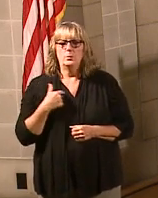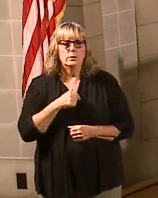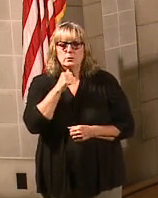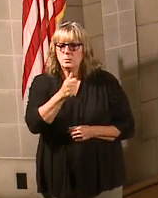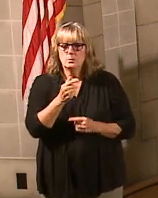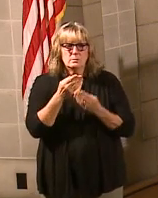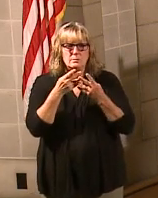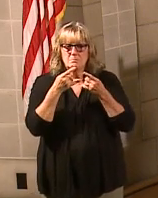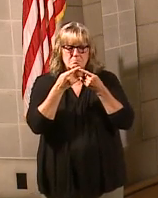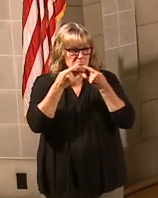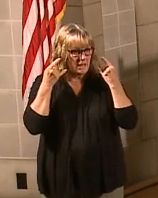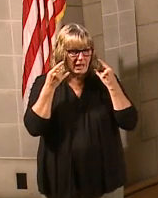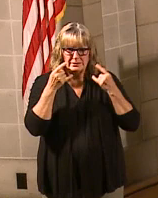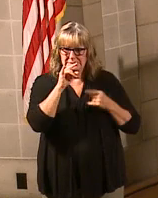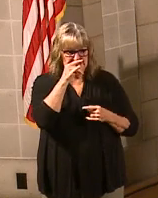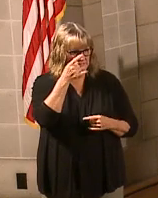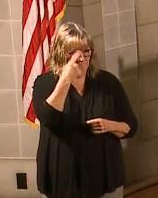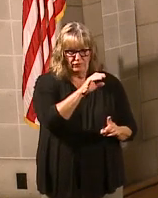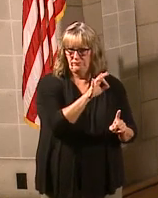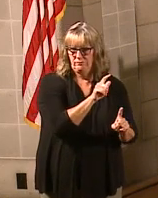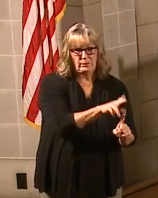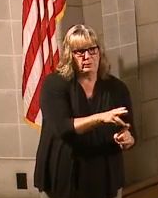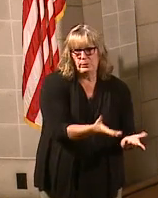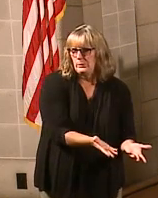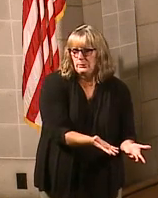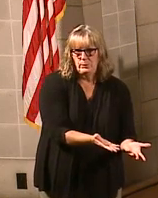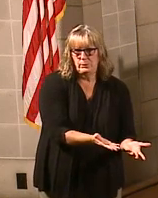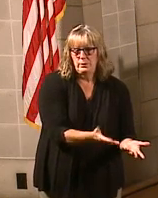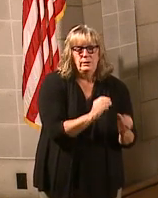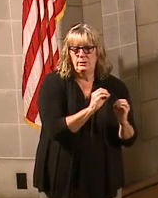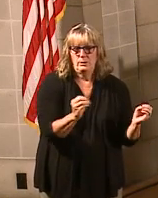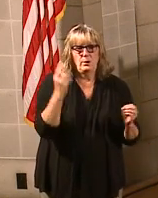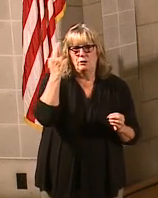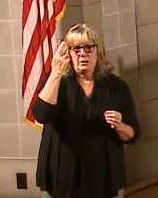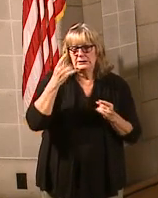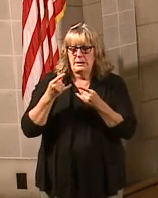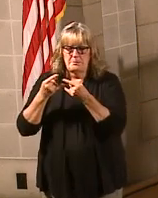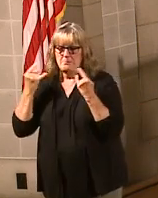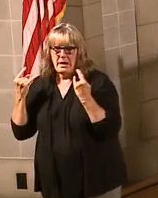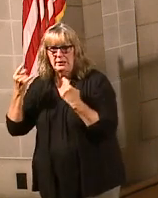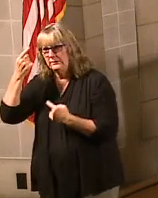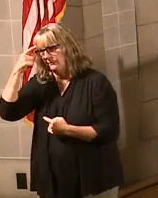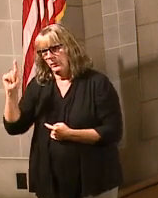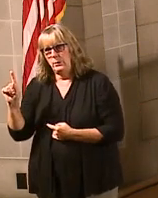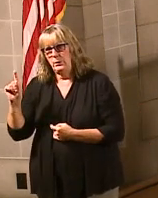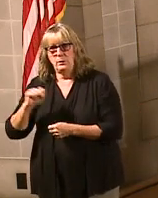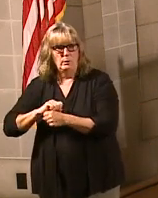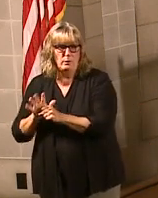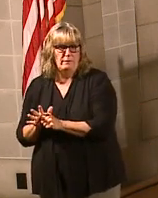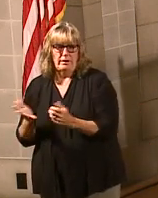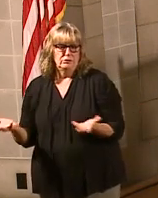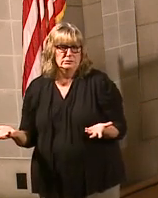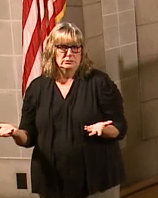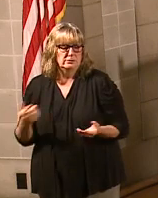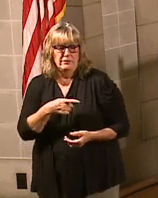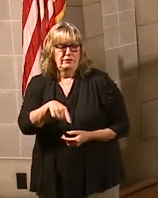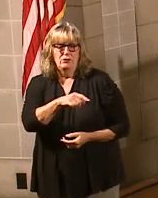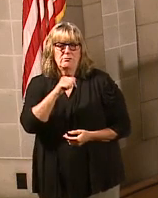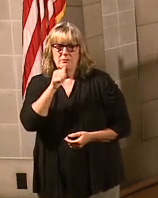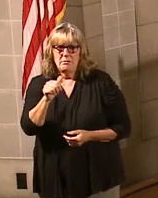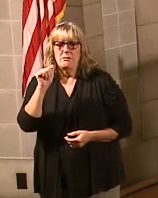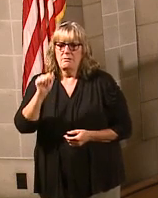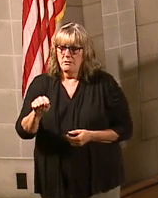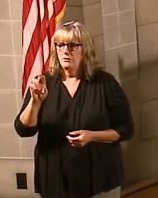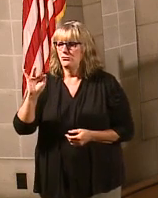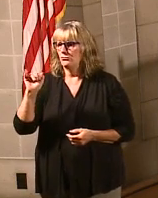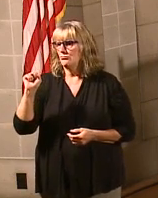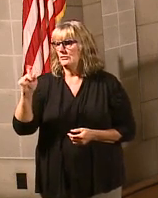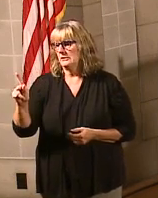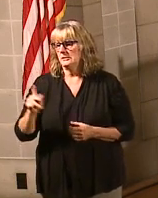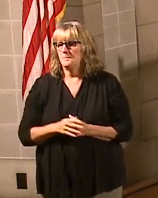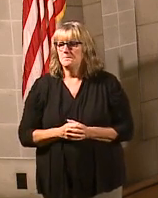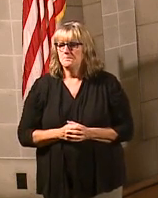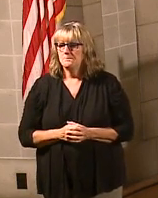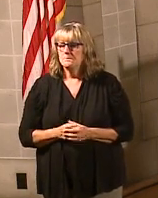FOR THE FLU SEASON, IN THE '19